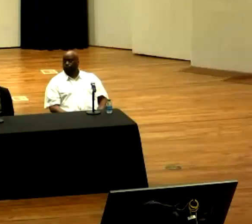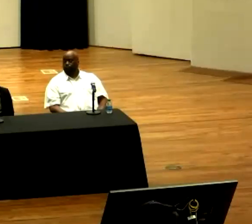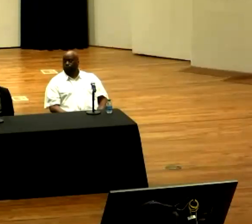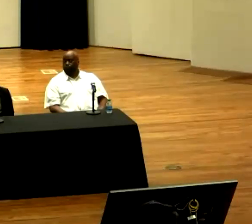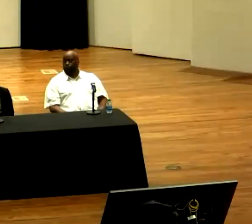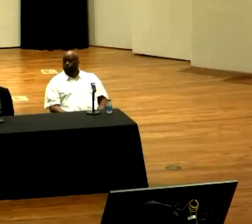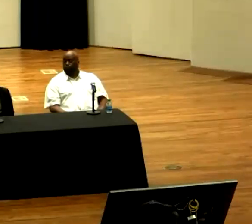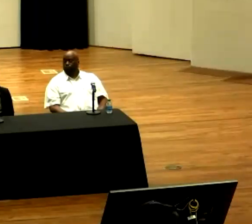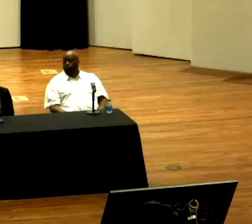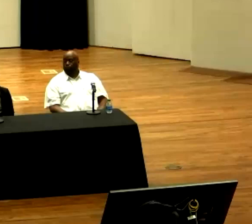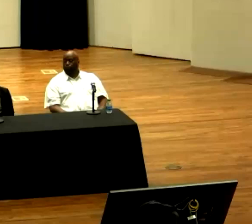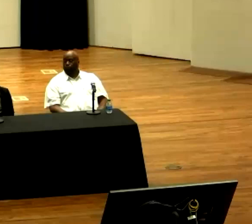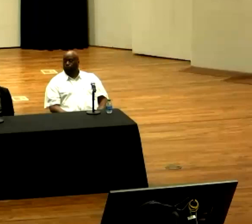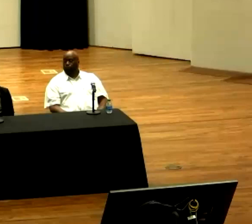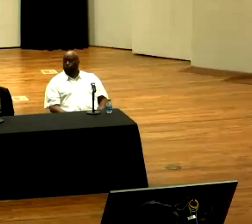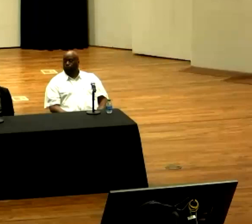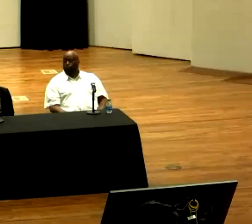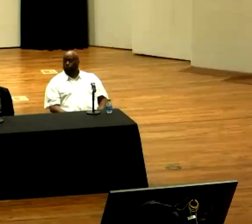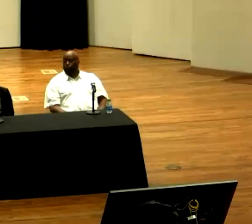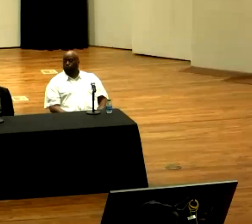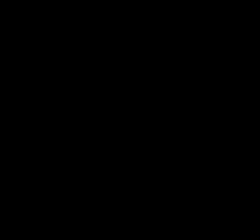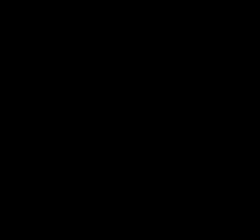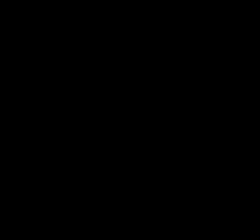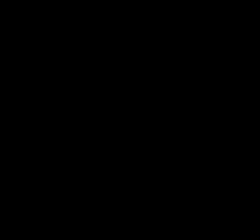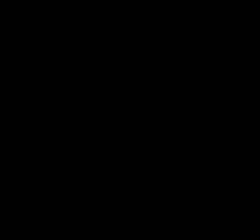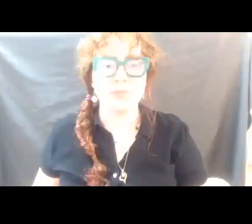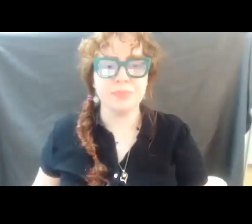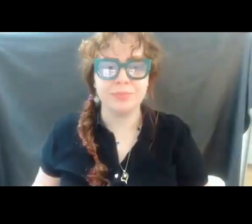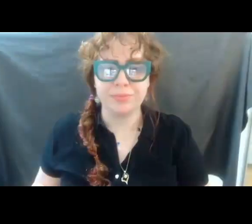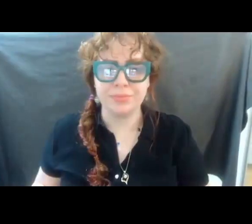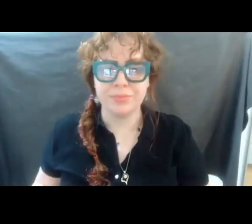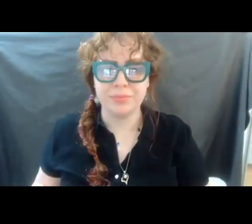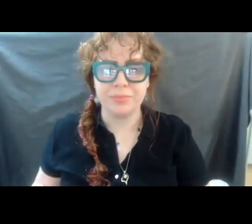to look at this idea of what can alternatives to public safety look like?